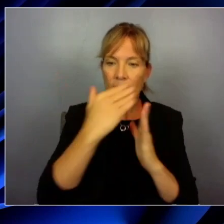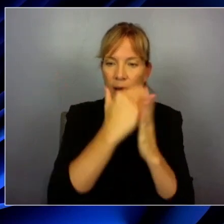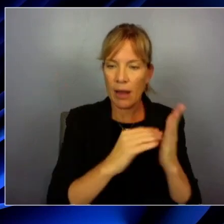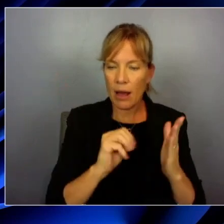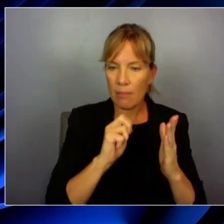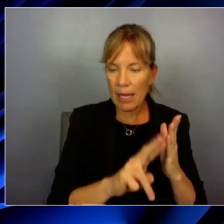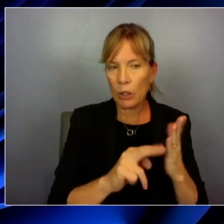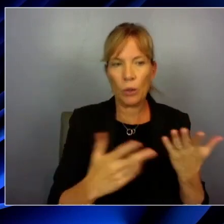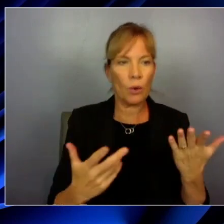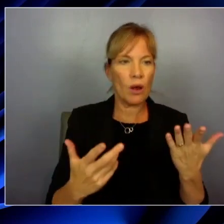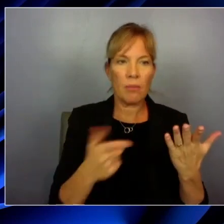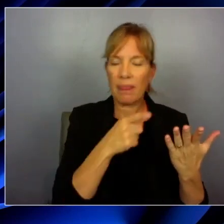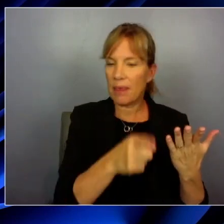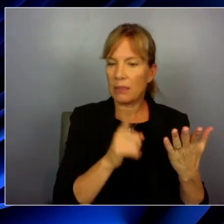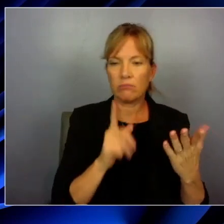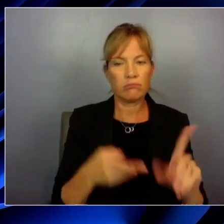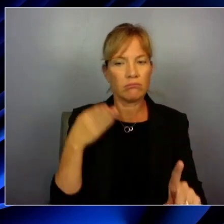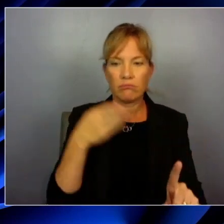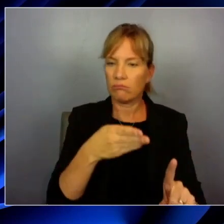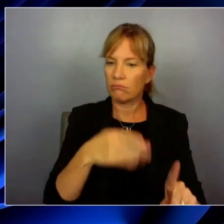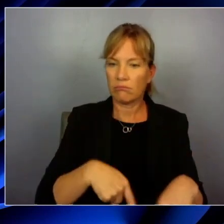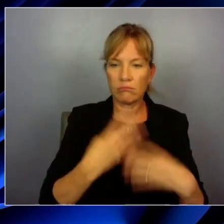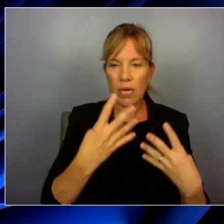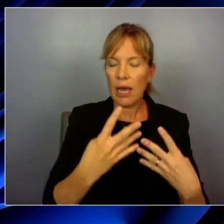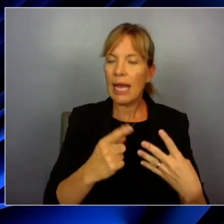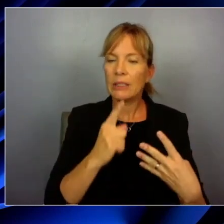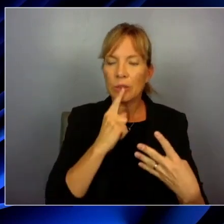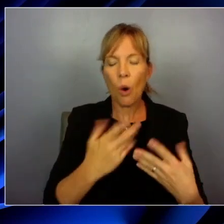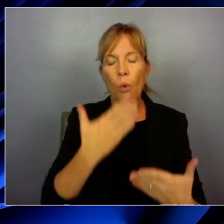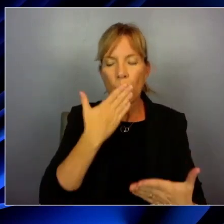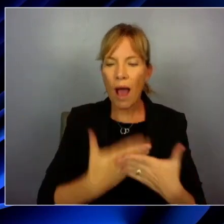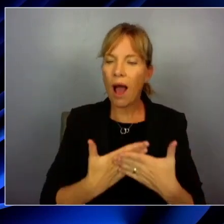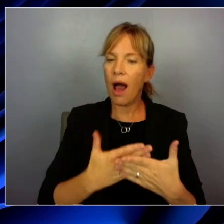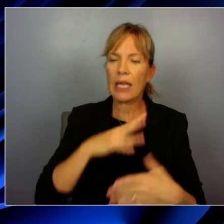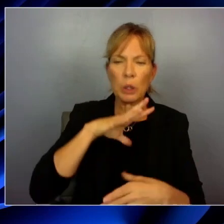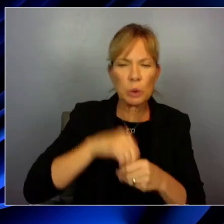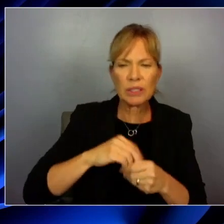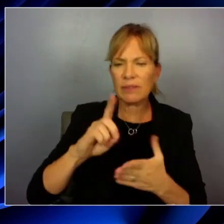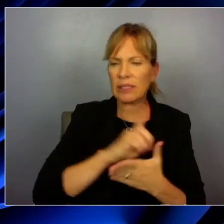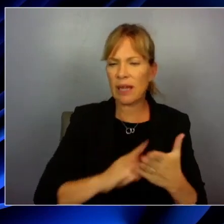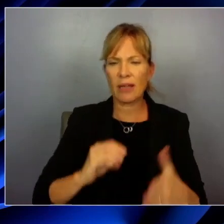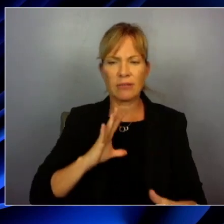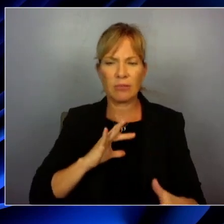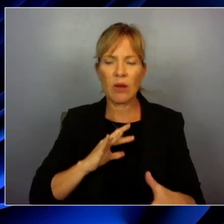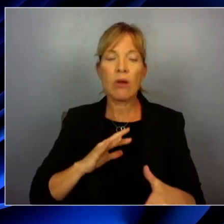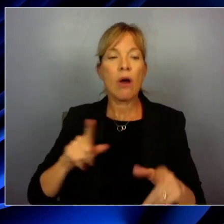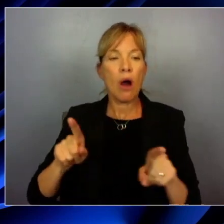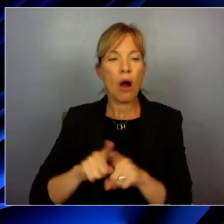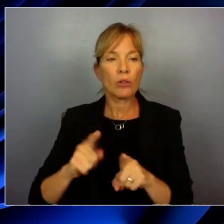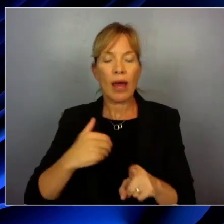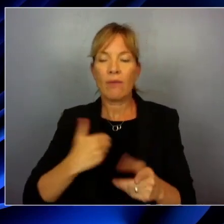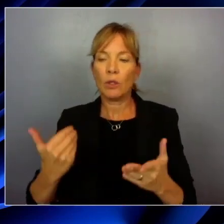It's just again. So well inclusively designed very cool. We also have new touch keyboards as well,